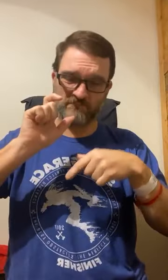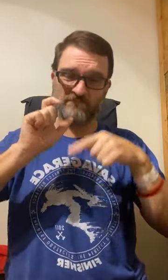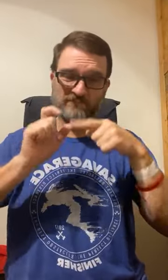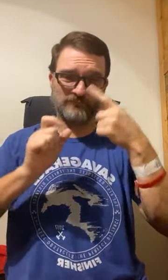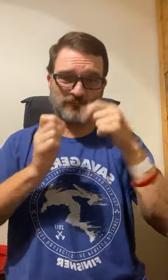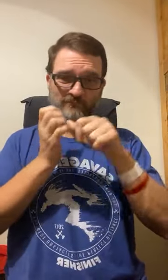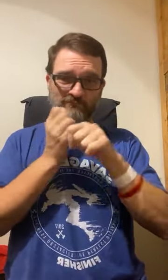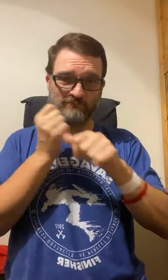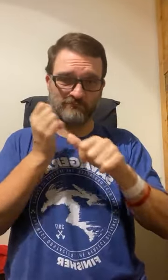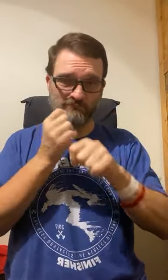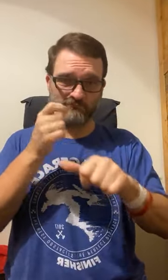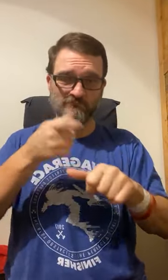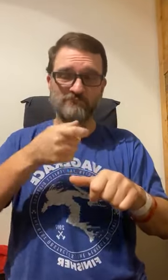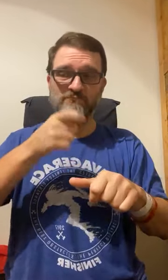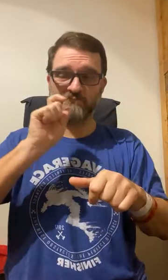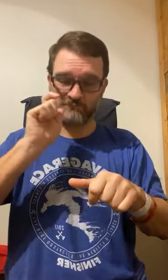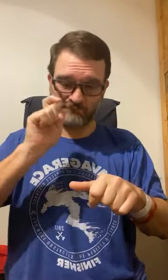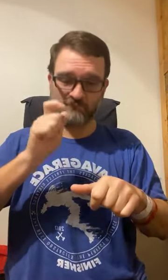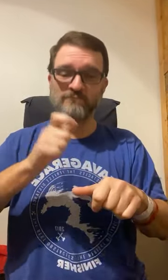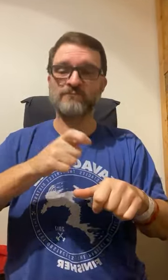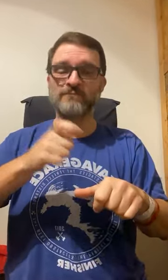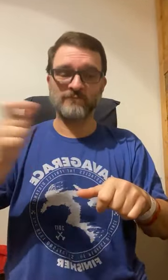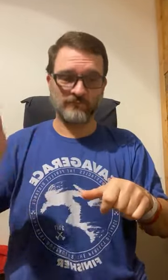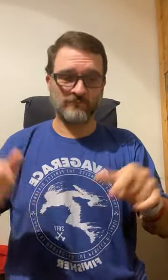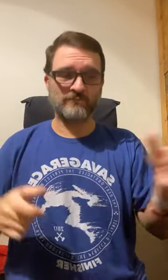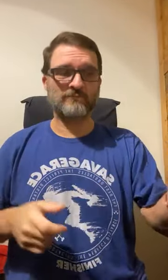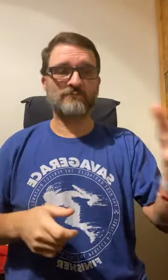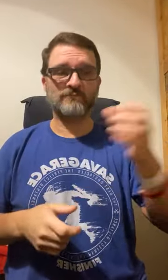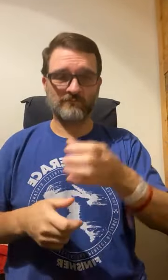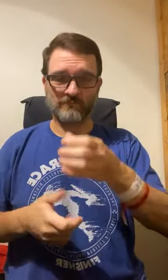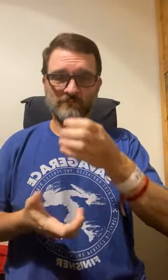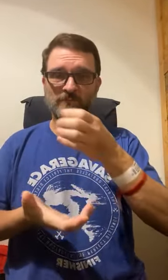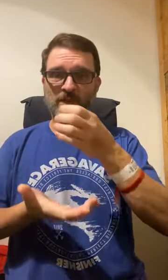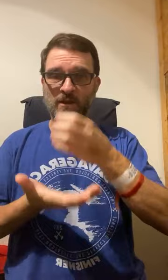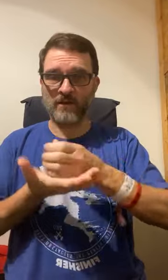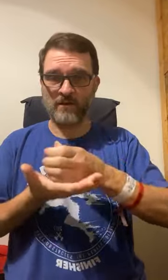So I did drink it for producing bowel movements.